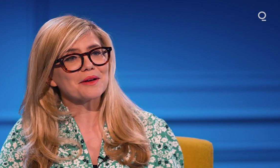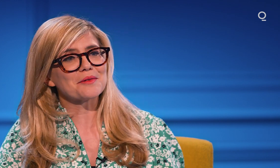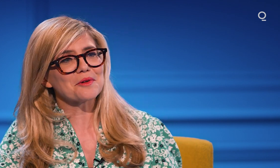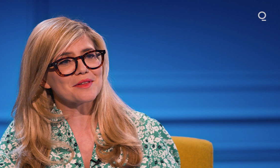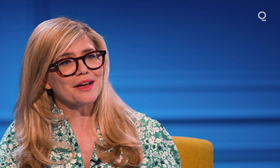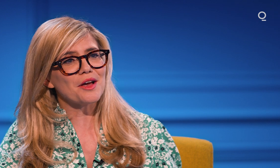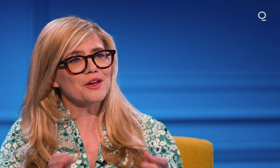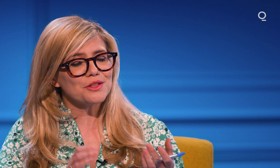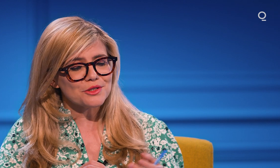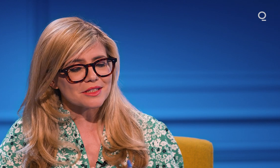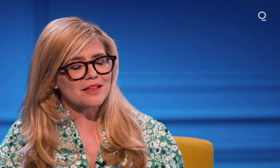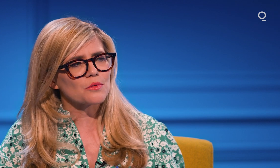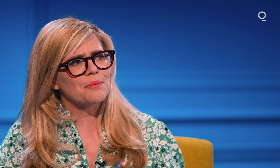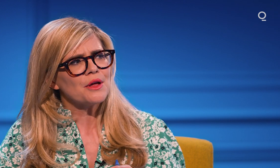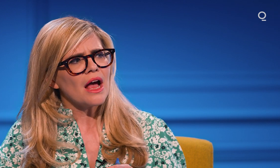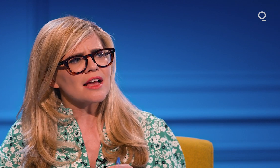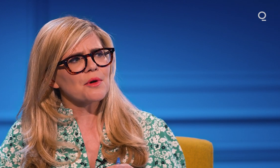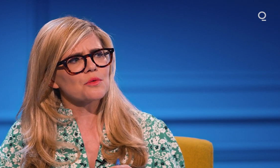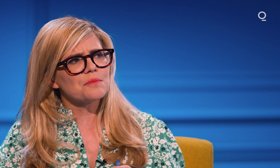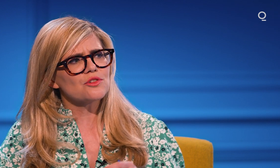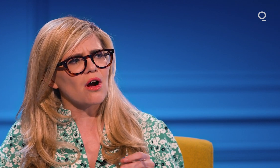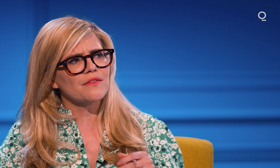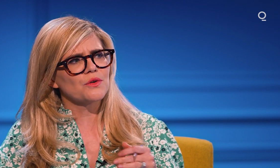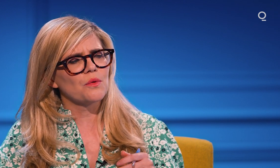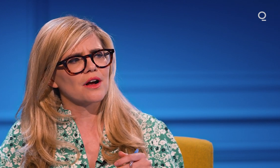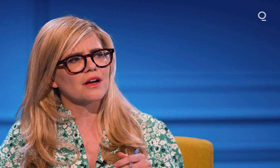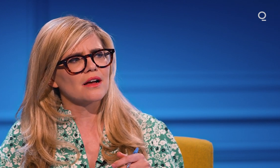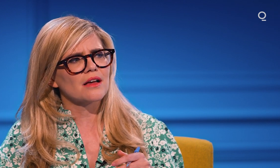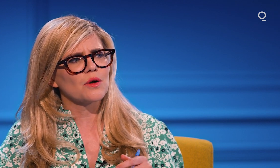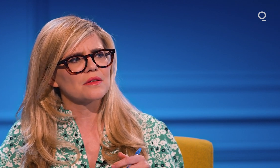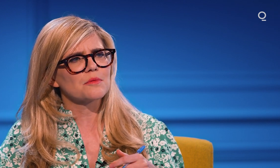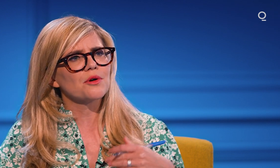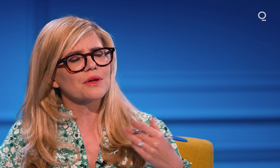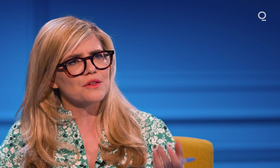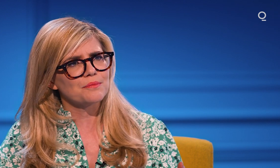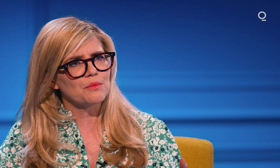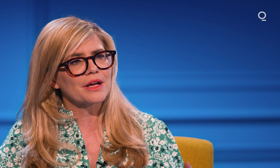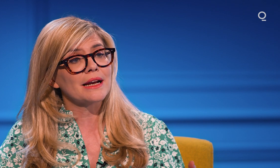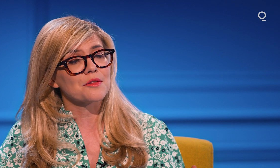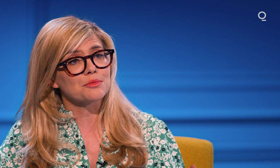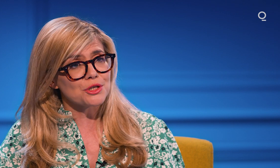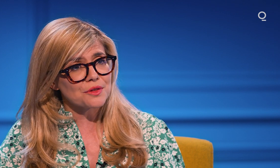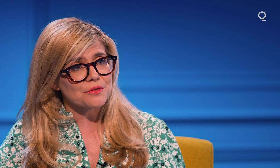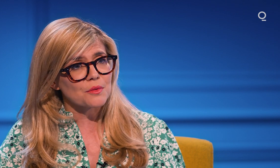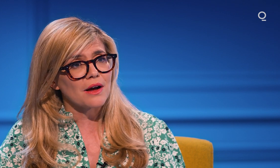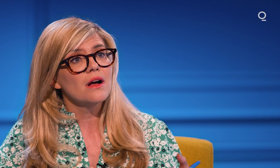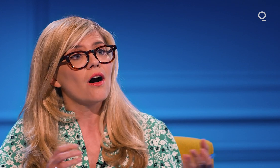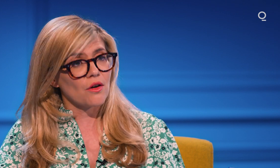because it was obviously a huge success as well, but I suppose what's been driving your work as well to this point because you've been working now as a producer as well.